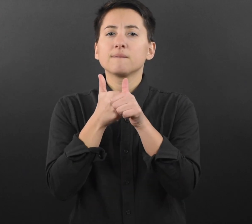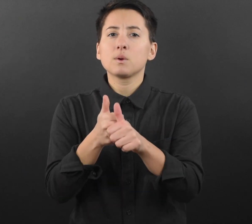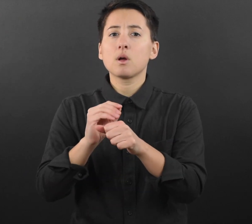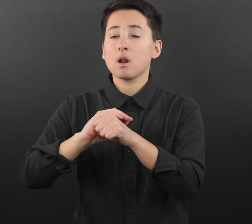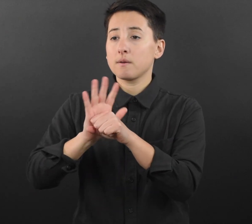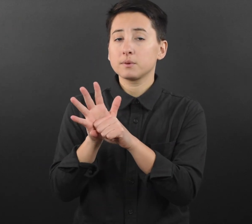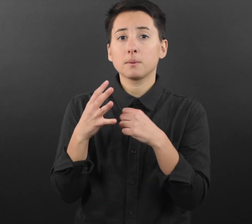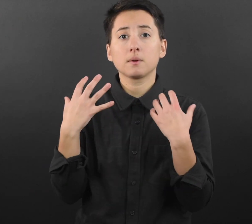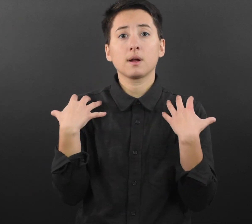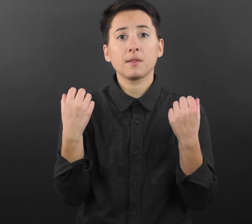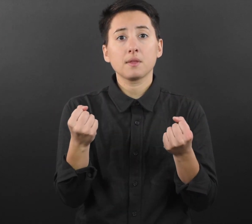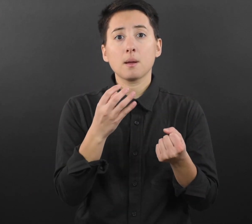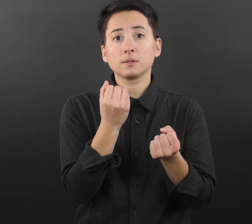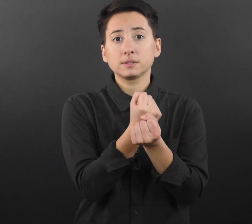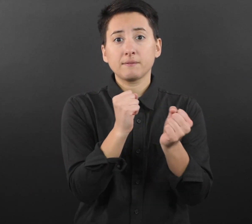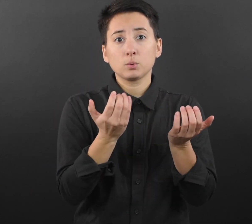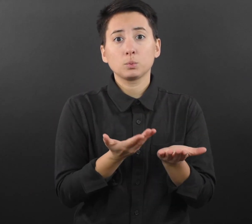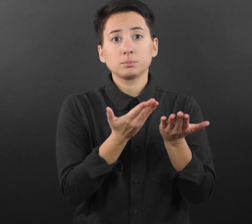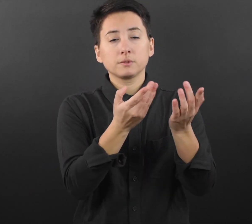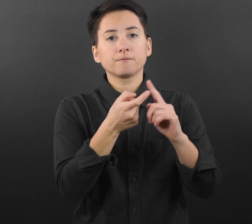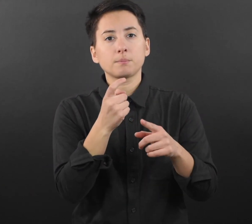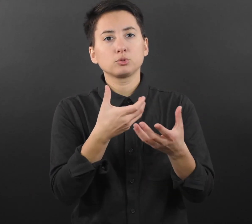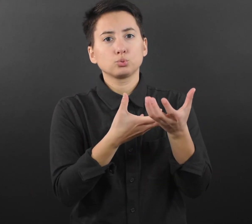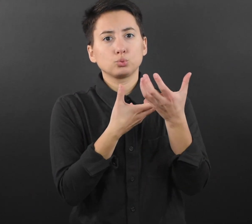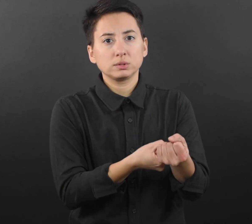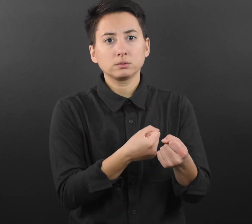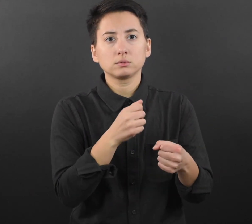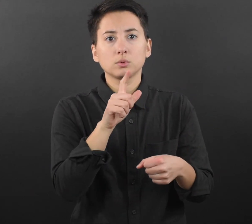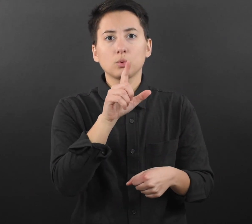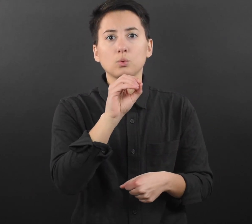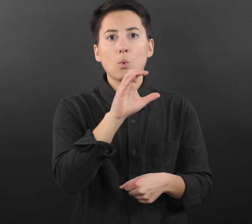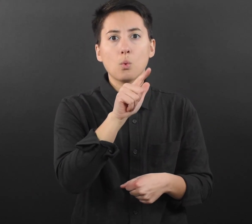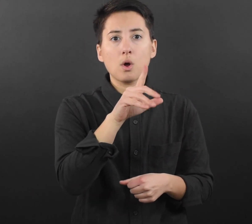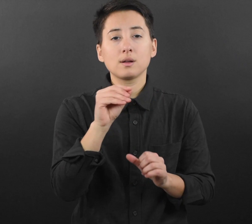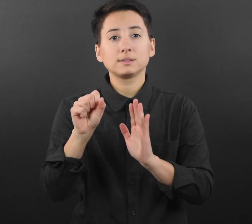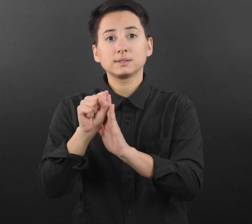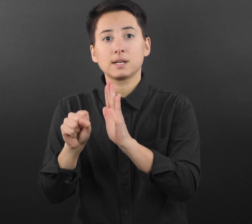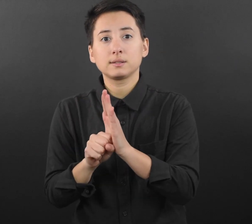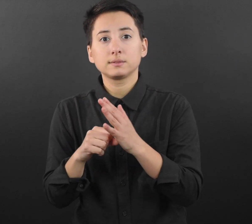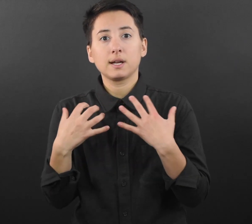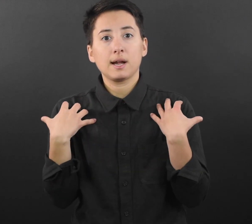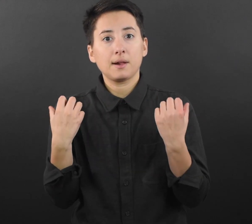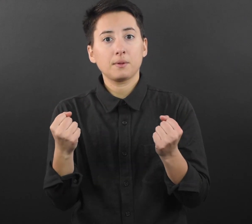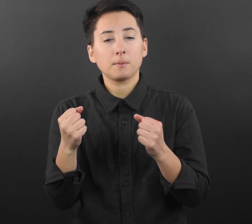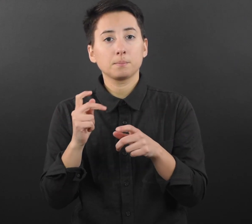Following COVID-19 health and safety recommendations from trusted local and state